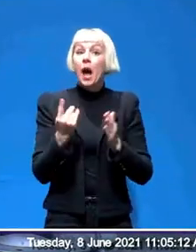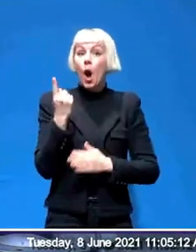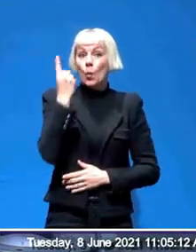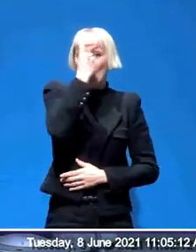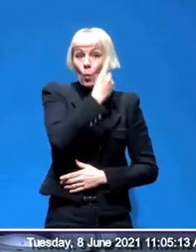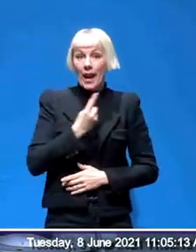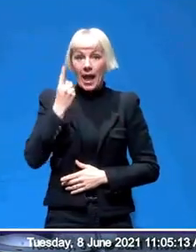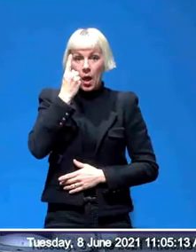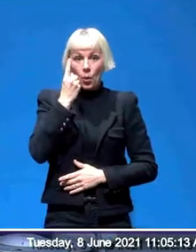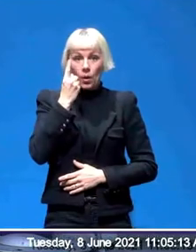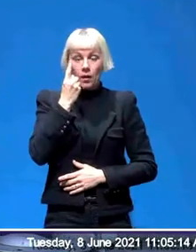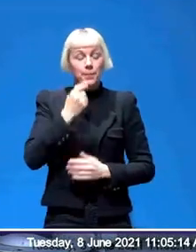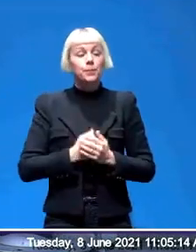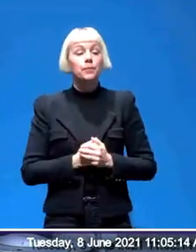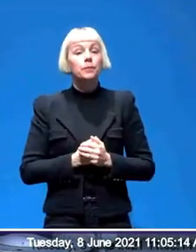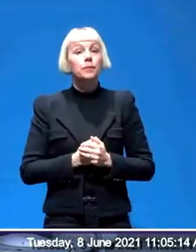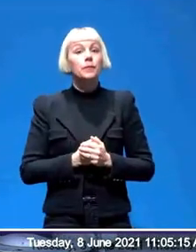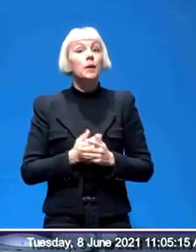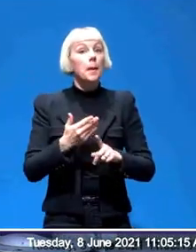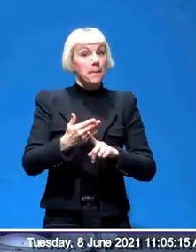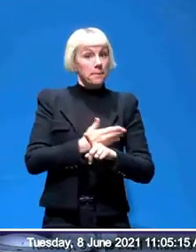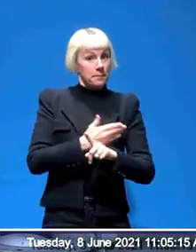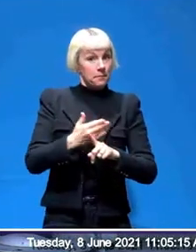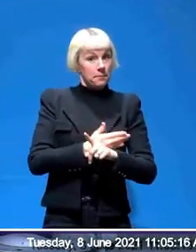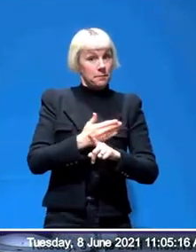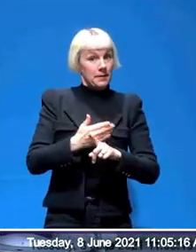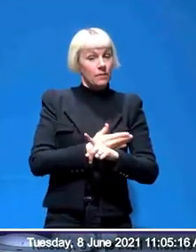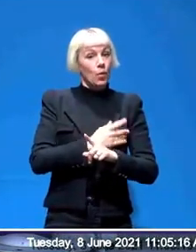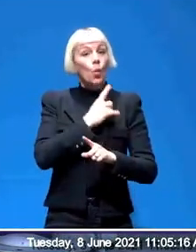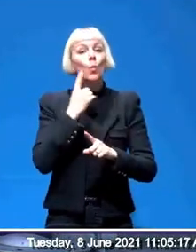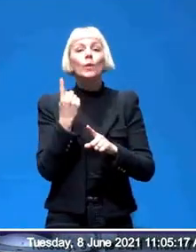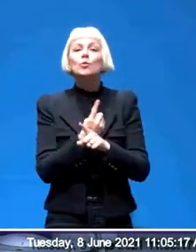Before we turn to part 2, which is after leaving N Street, Commissioners,